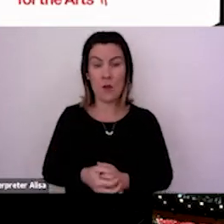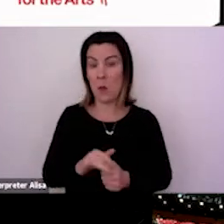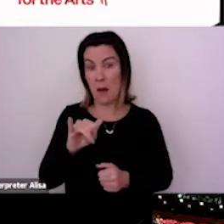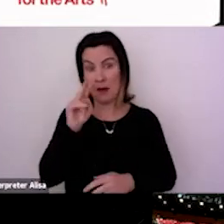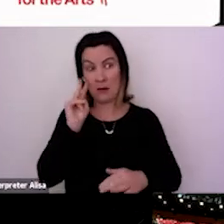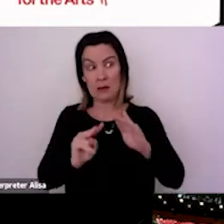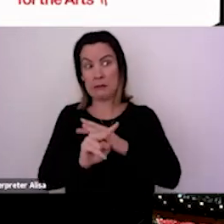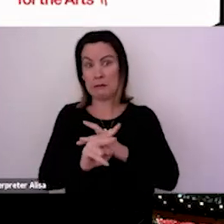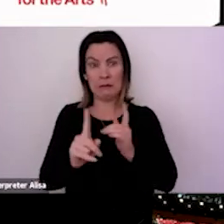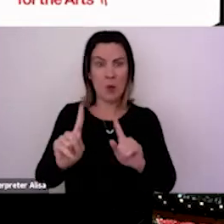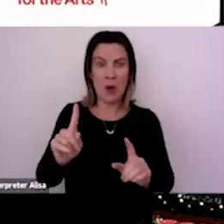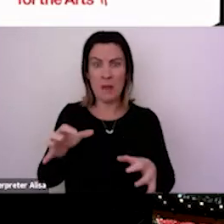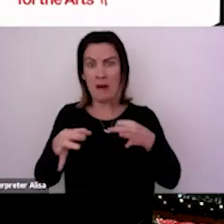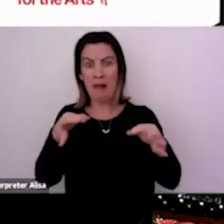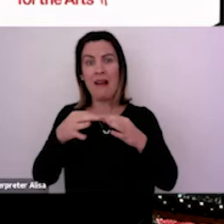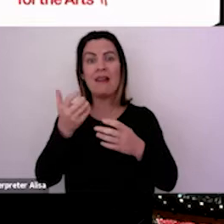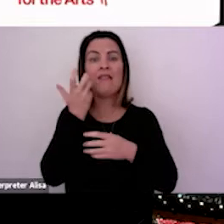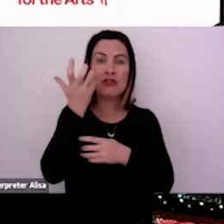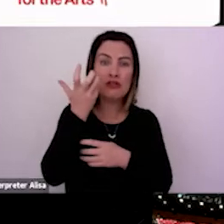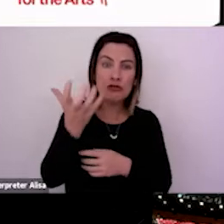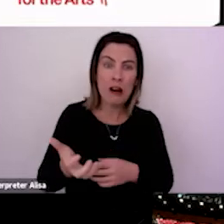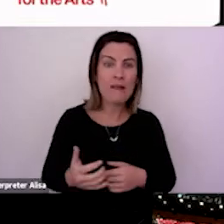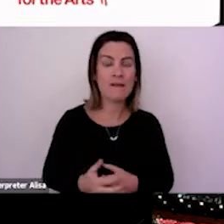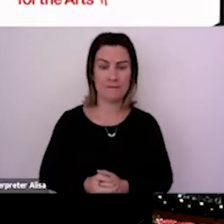lockdowns or lockdowns that may be in the future.